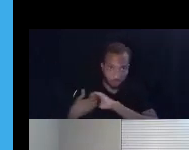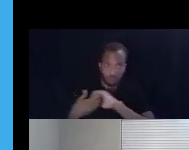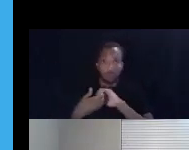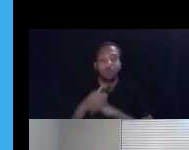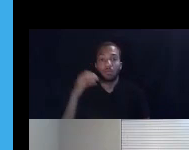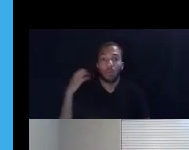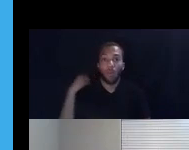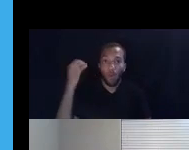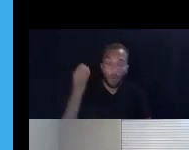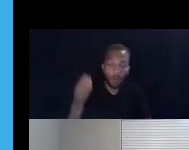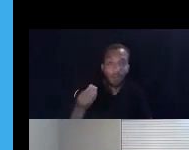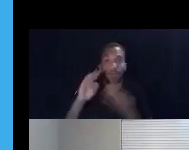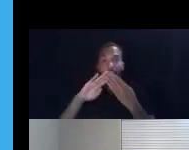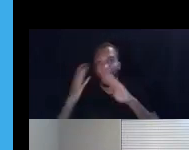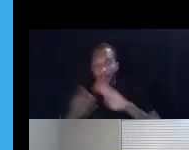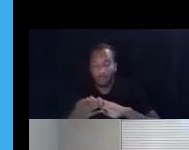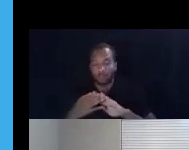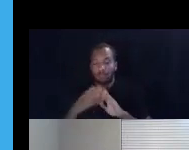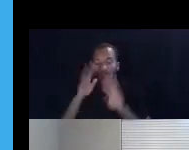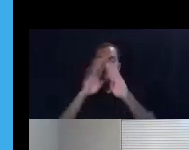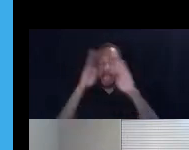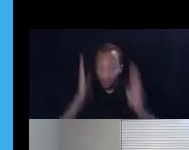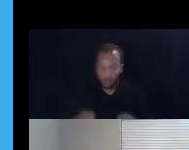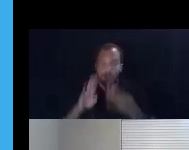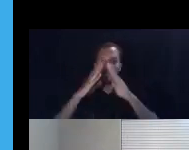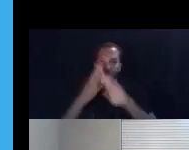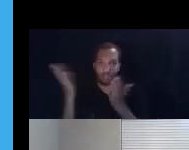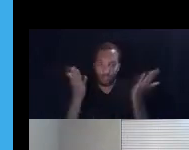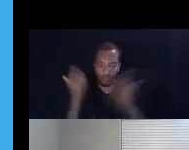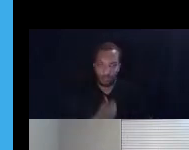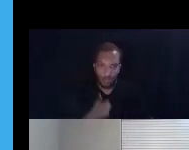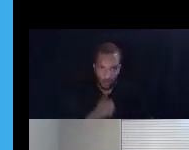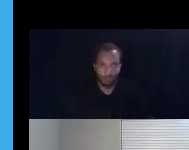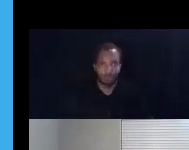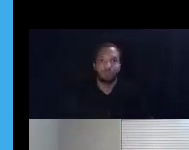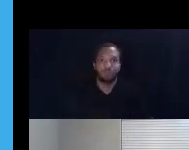and Community Services. And so we're able to shift some resources for housing